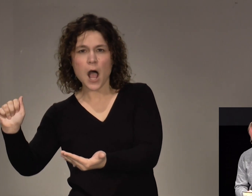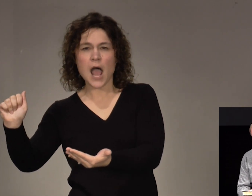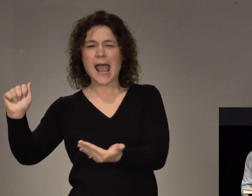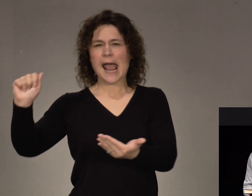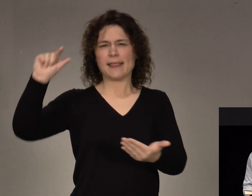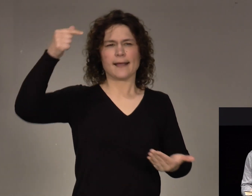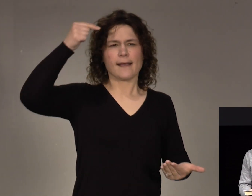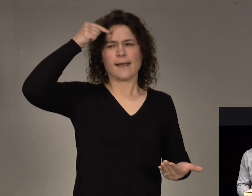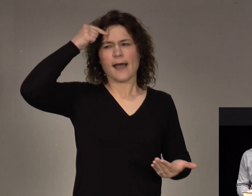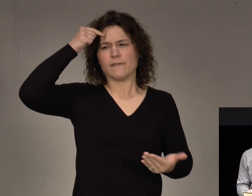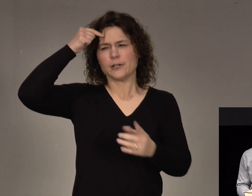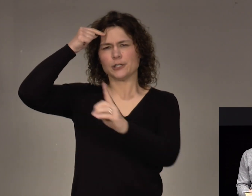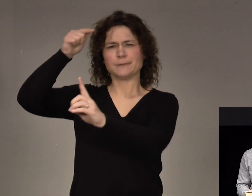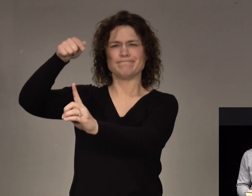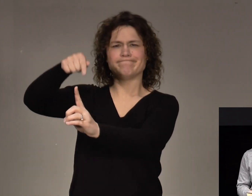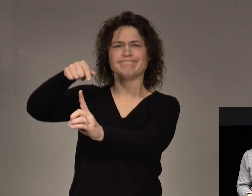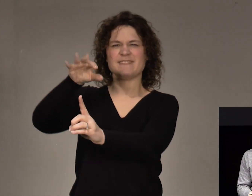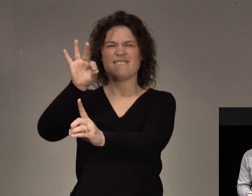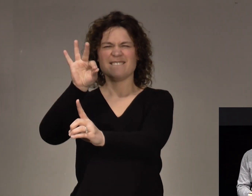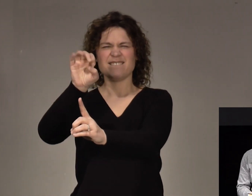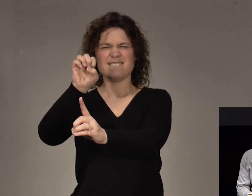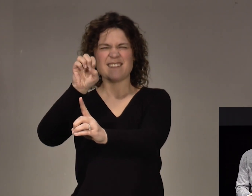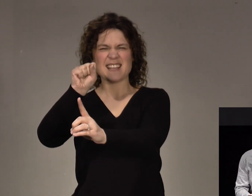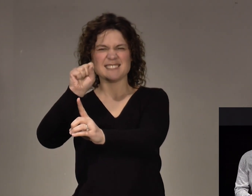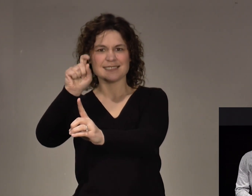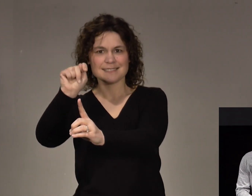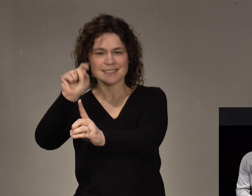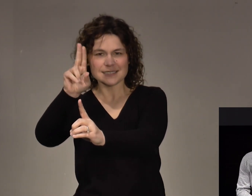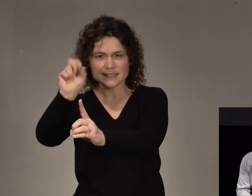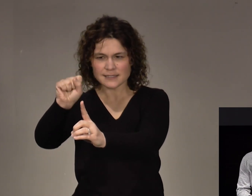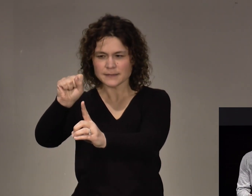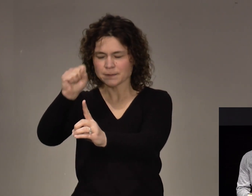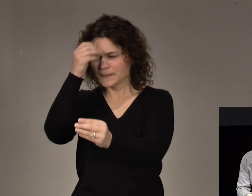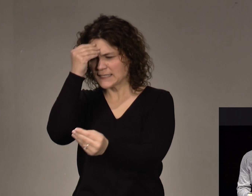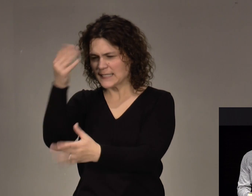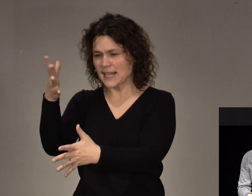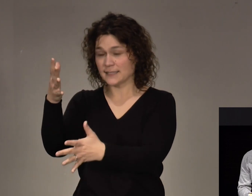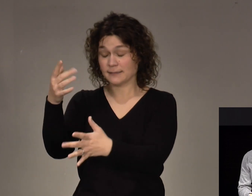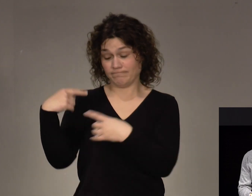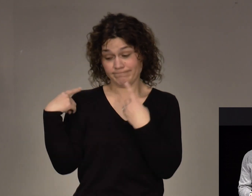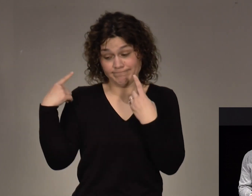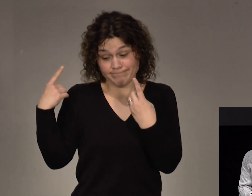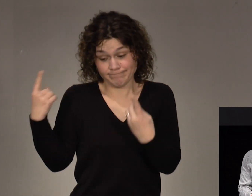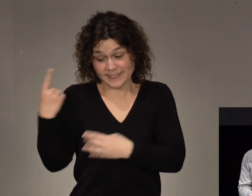Paul said to them in Acts chapter 26: "To this day I have had the help that comes